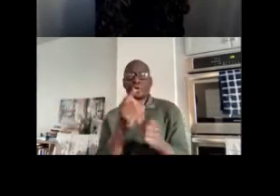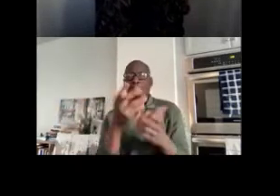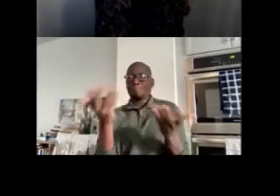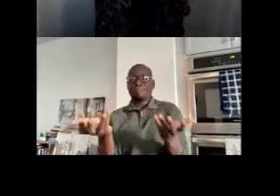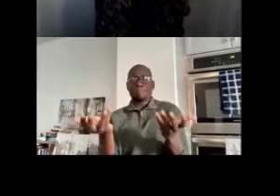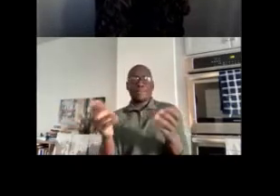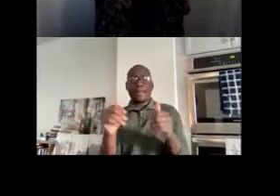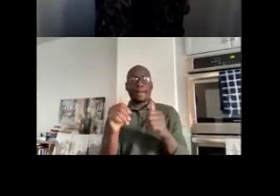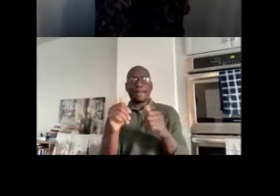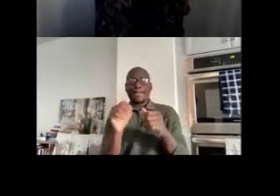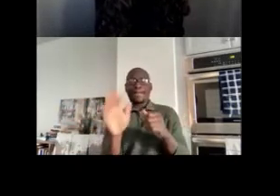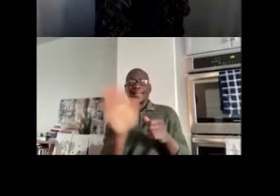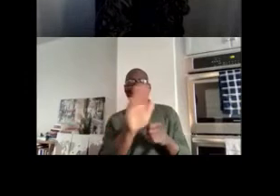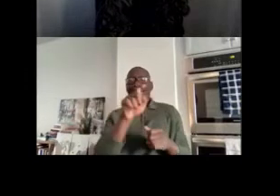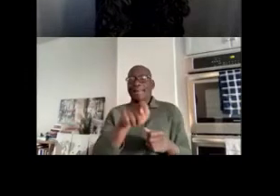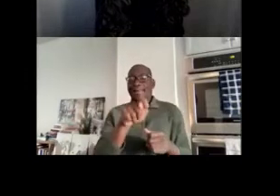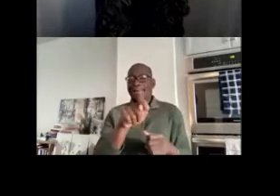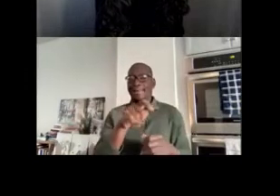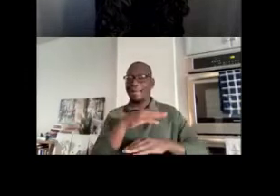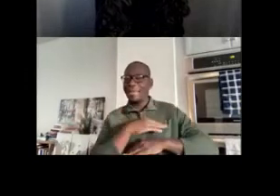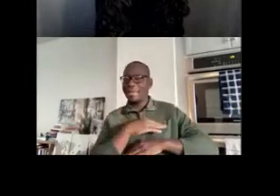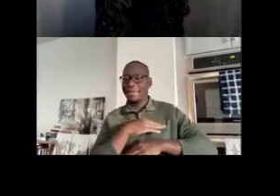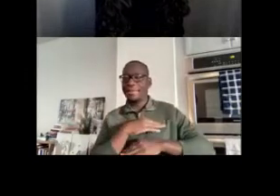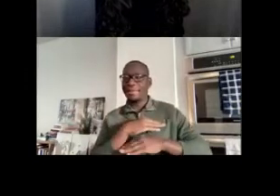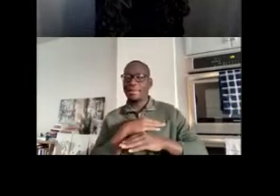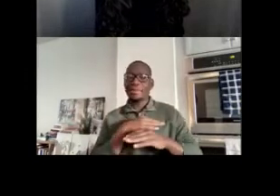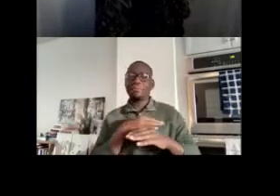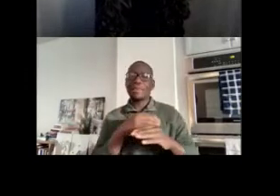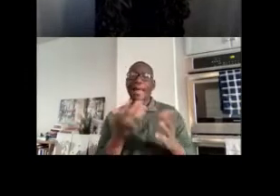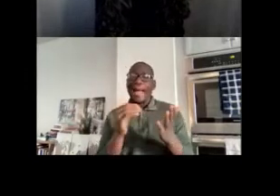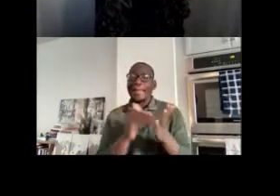what services are available. The Deaf students can make sure that their needs are being met.